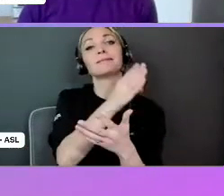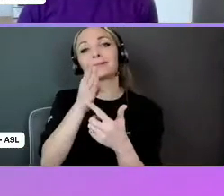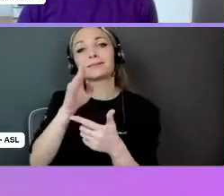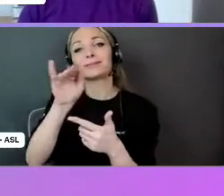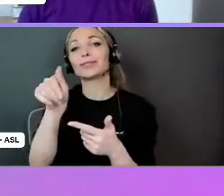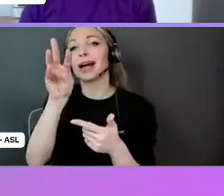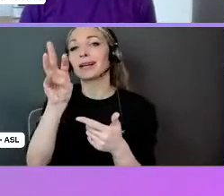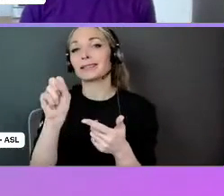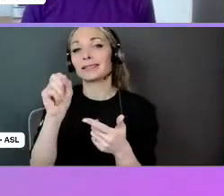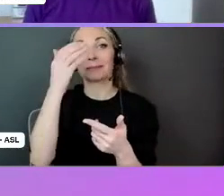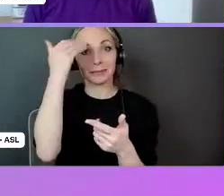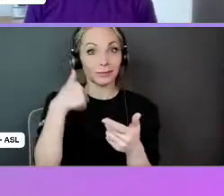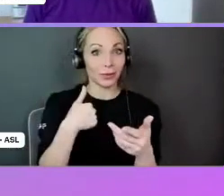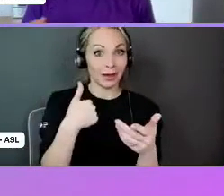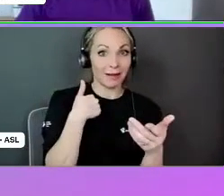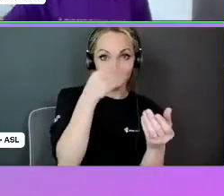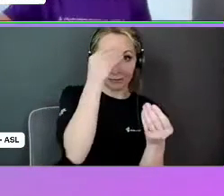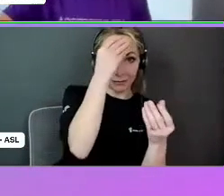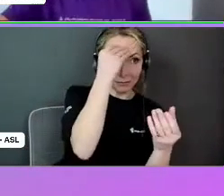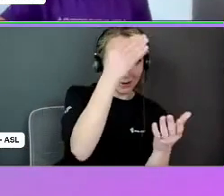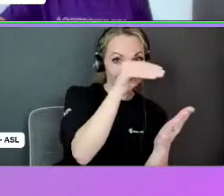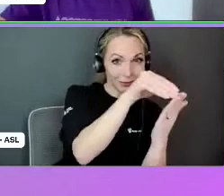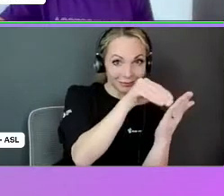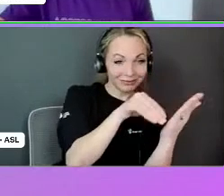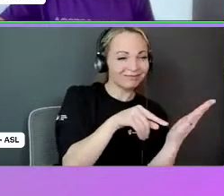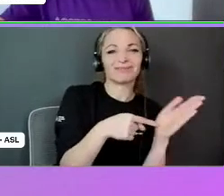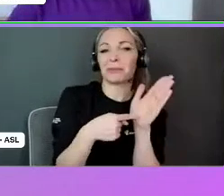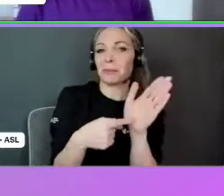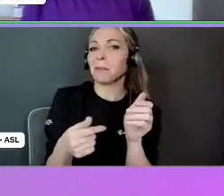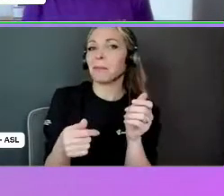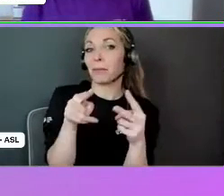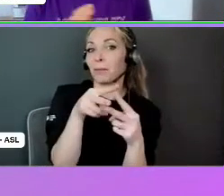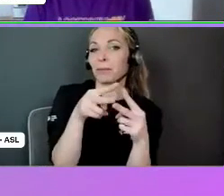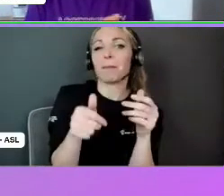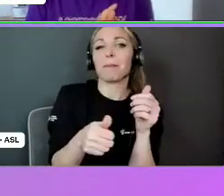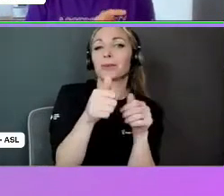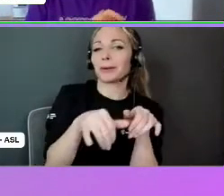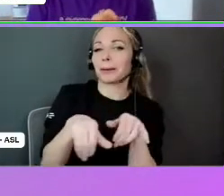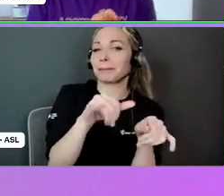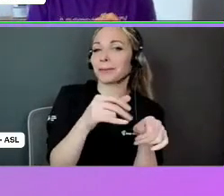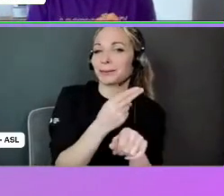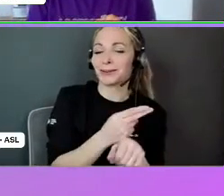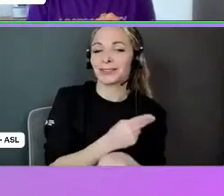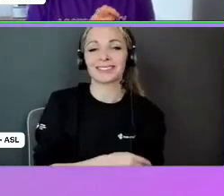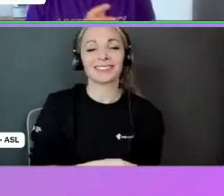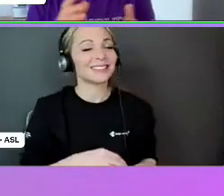test with nvda and jaws since those are the most used screen readers according to the data that we have here